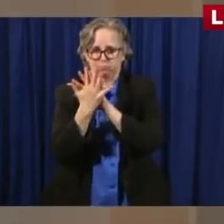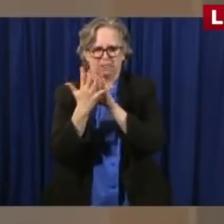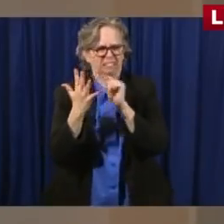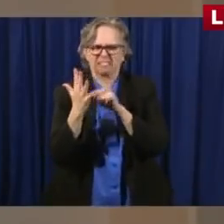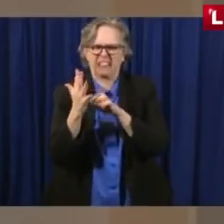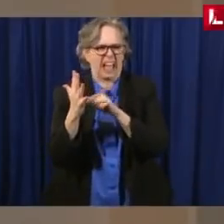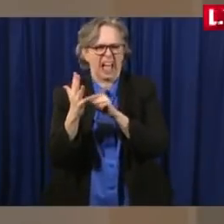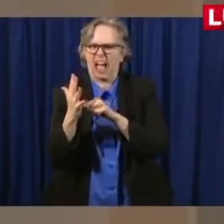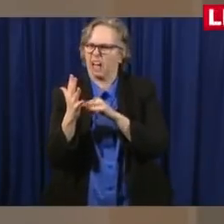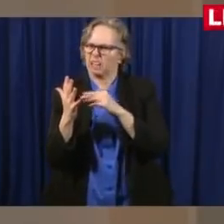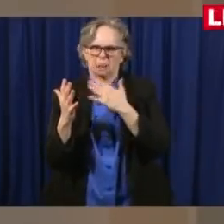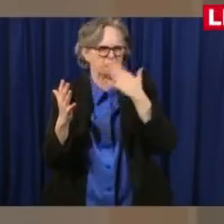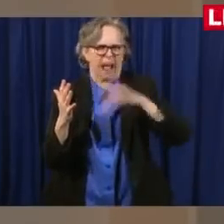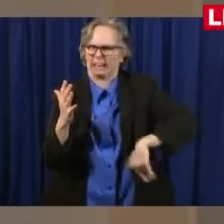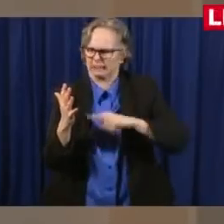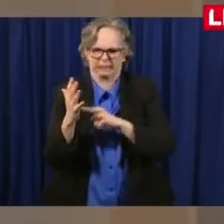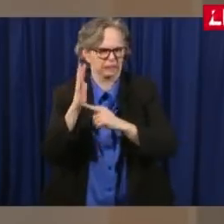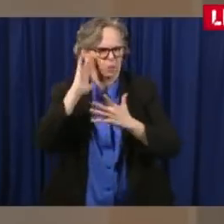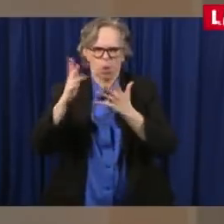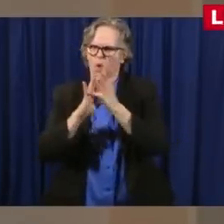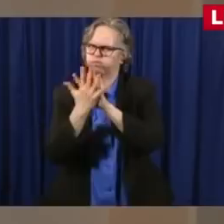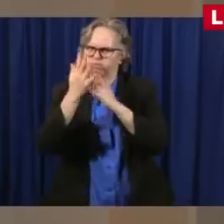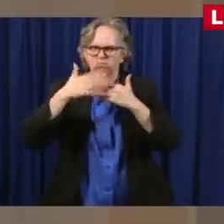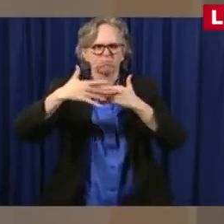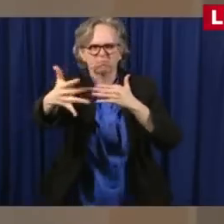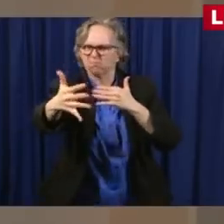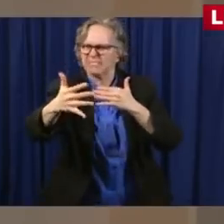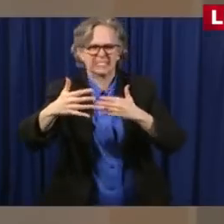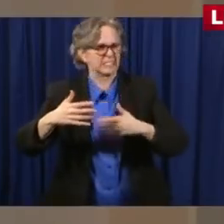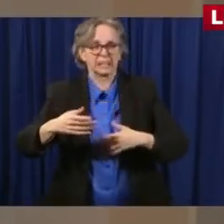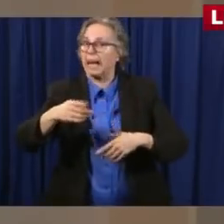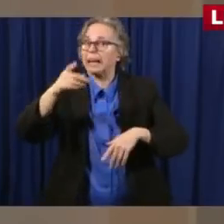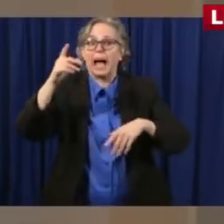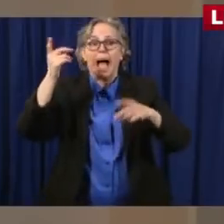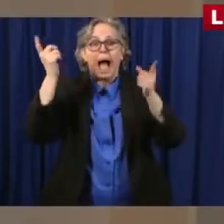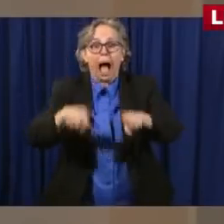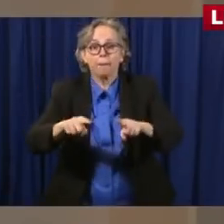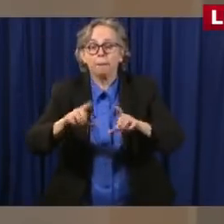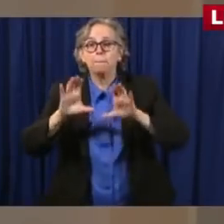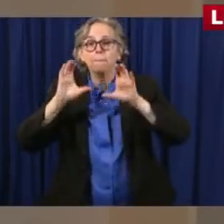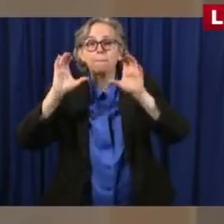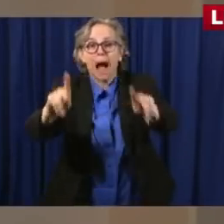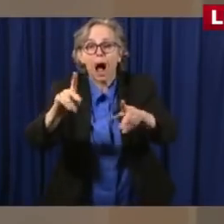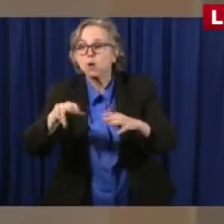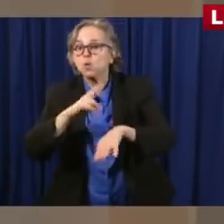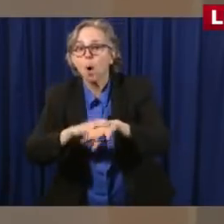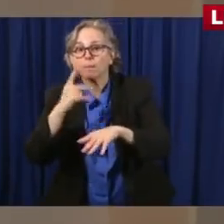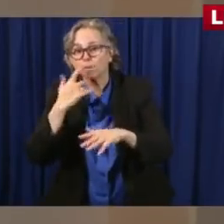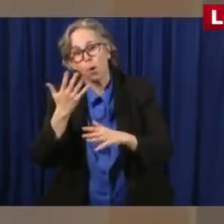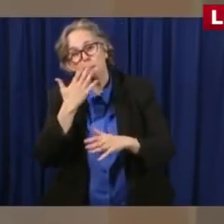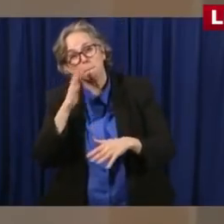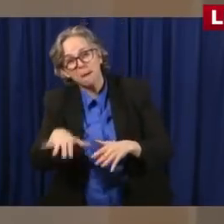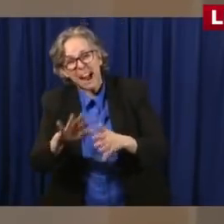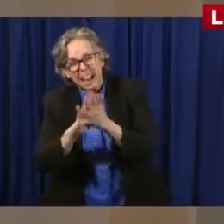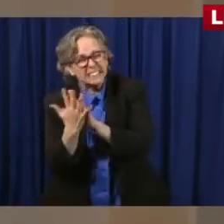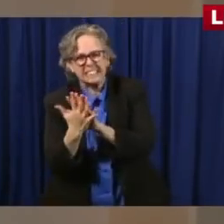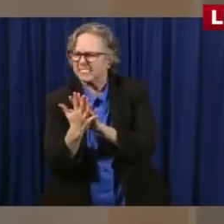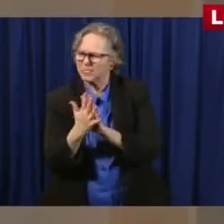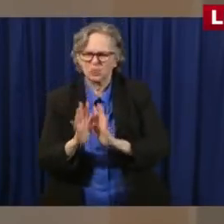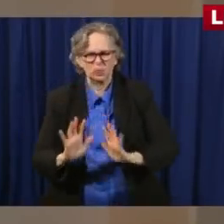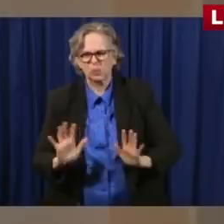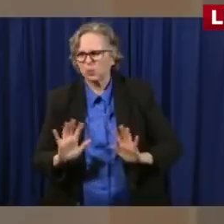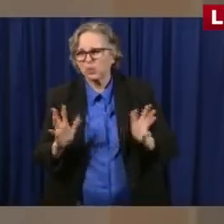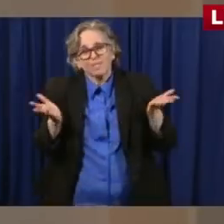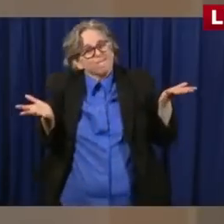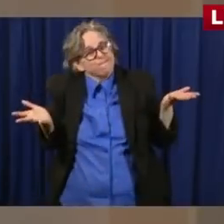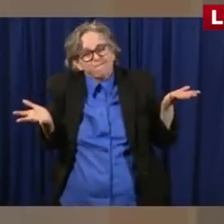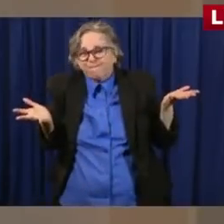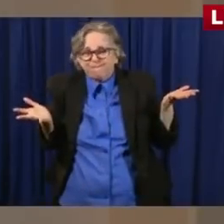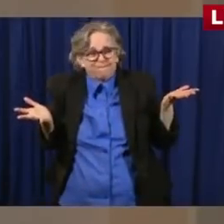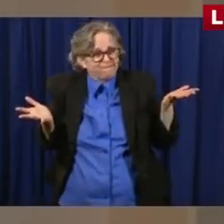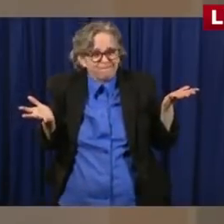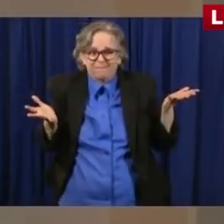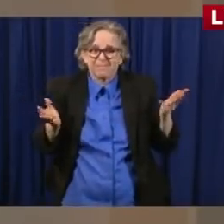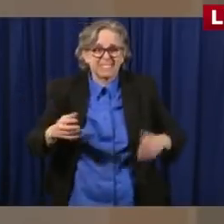CROWDS AND CROWDED AREAS WILL BE BAD FOR A WHILE.